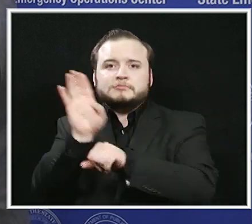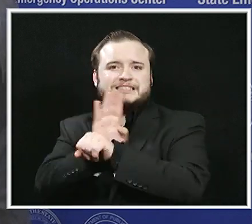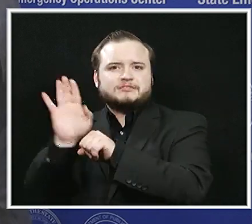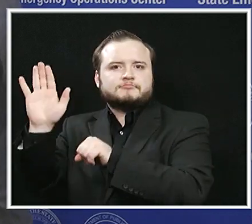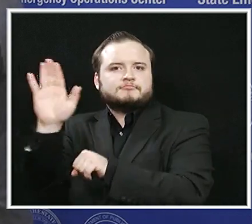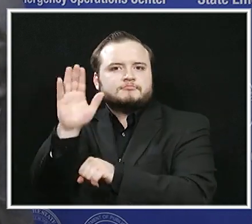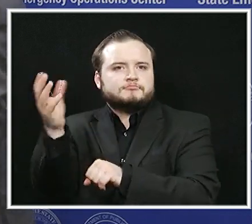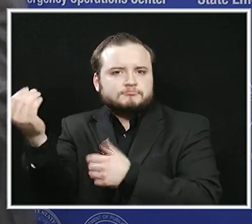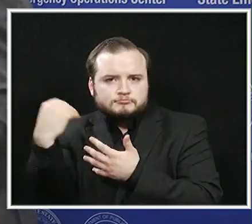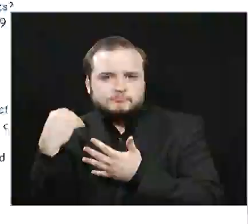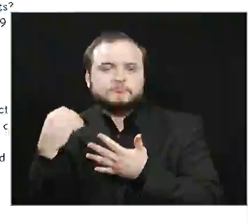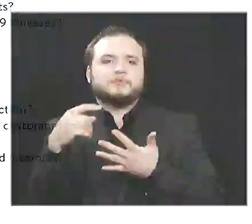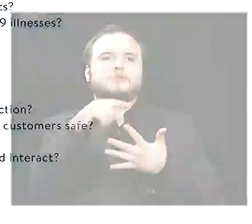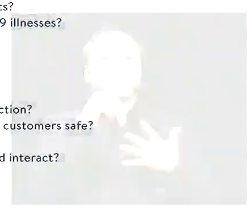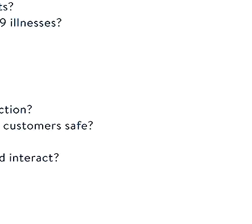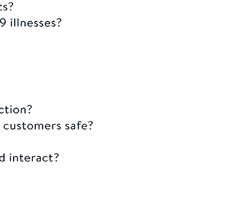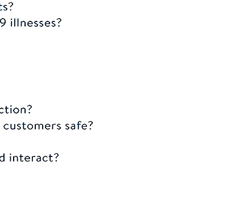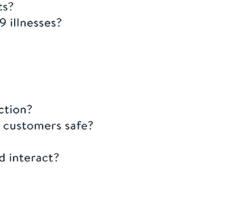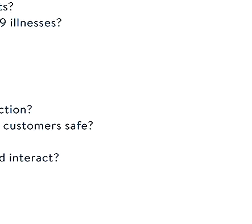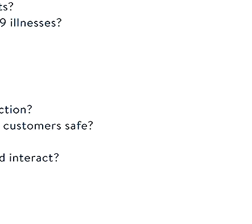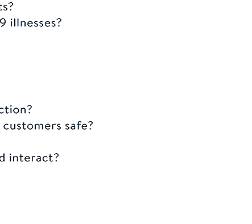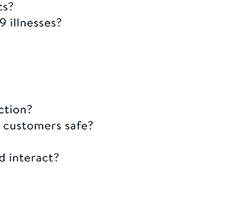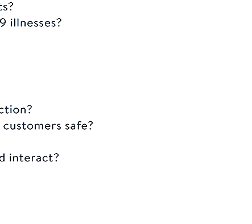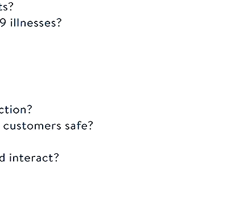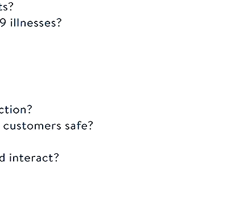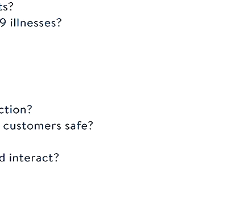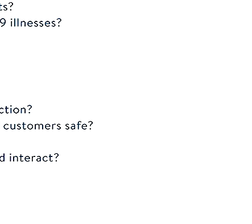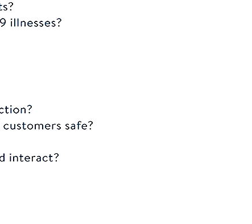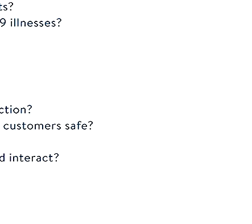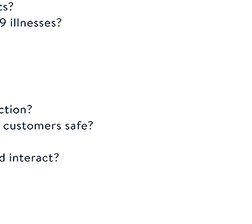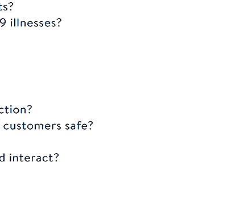this is what we ask our partners in business, this is what we ask everyone when we're making a decision, and for